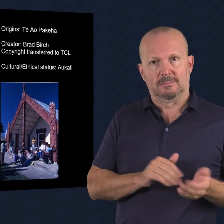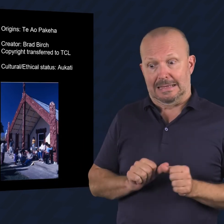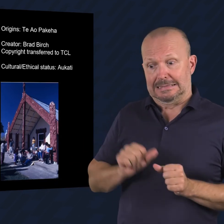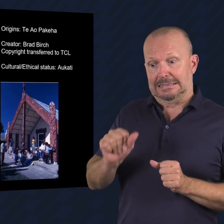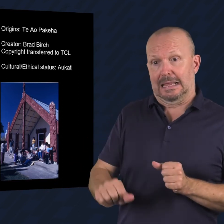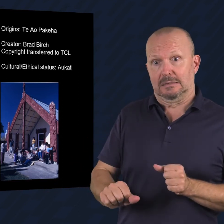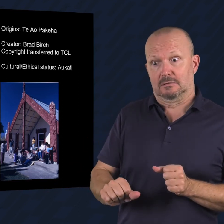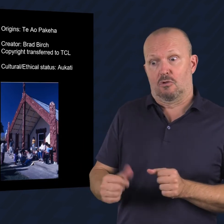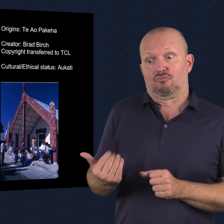to Tauranga City Libraries.